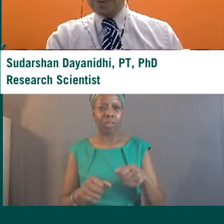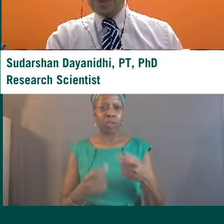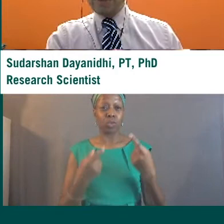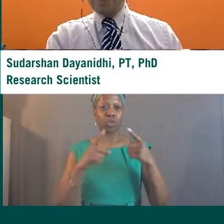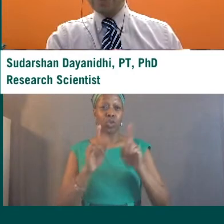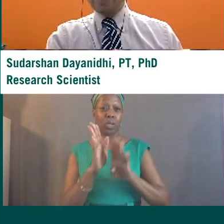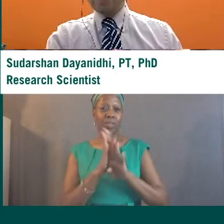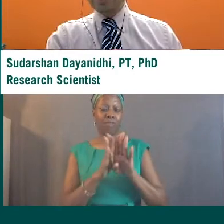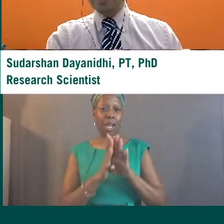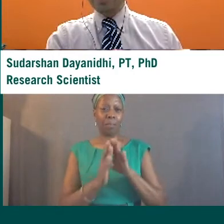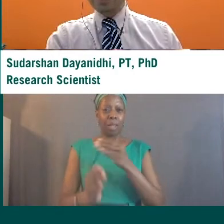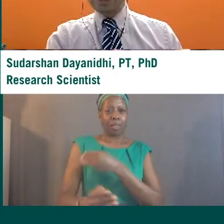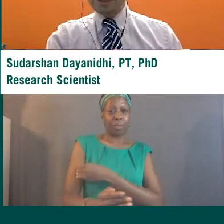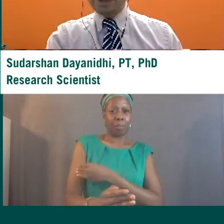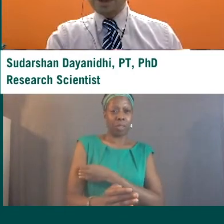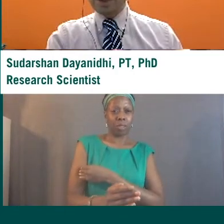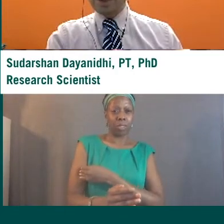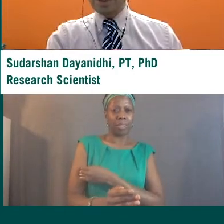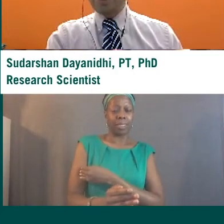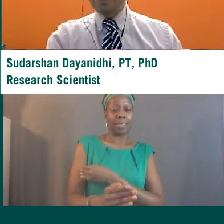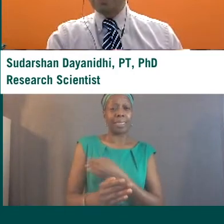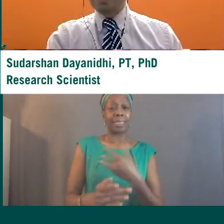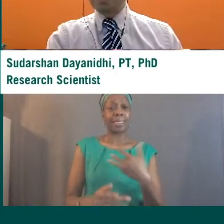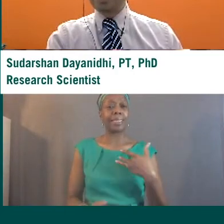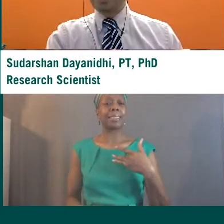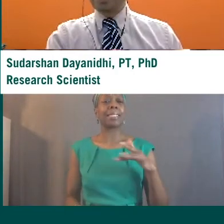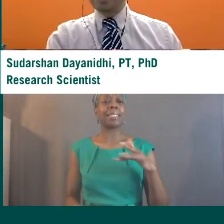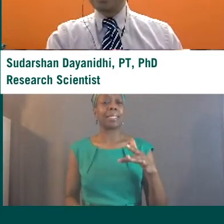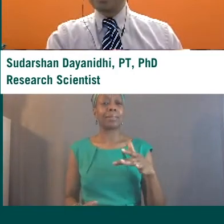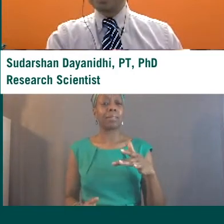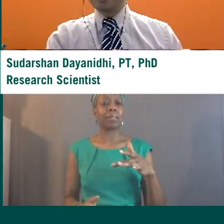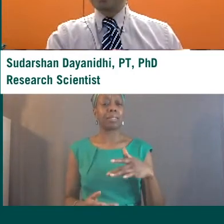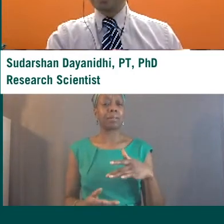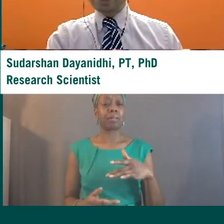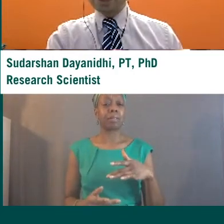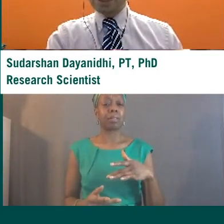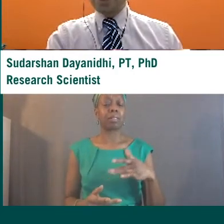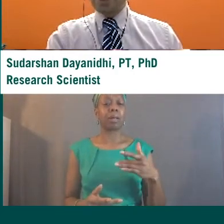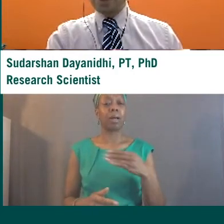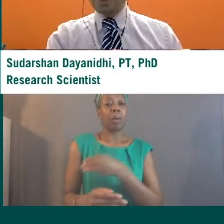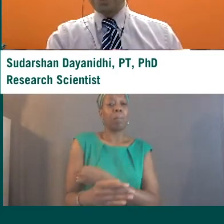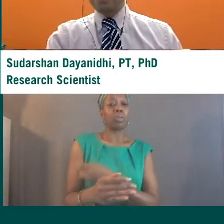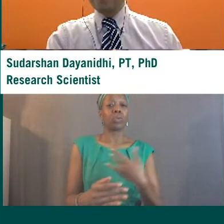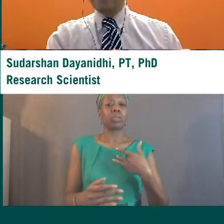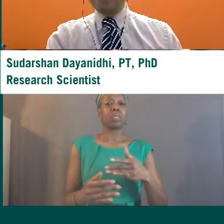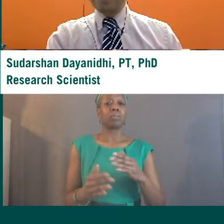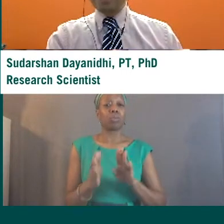But when you talk about muscle contraction, we talking about what are the sarcomeres actually doing in terms of the way